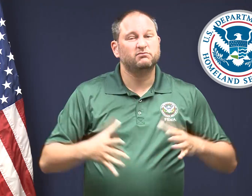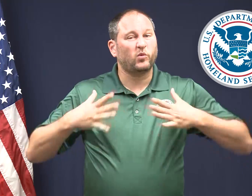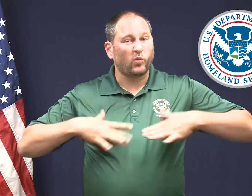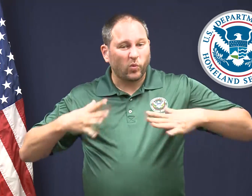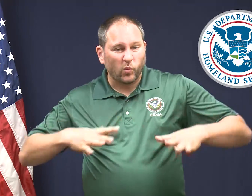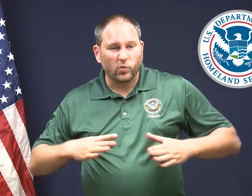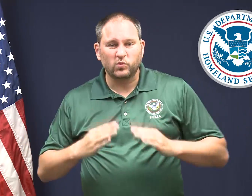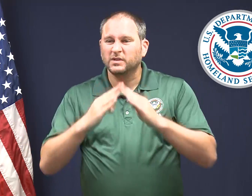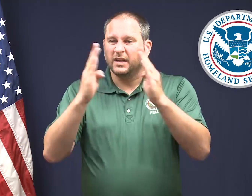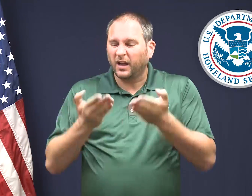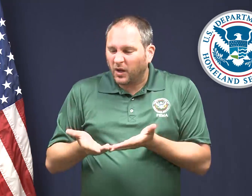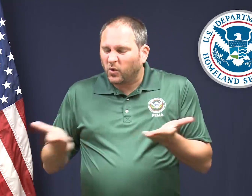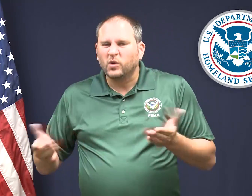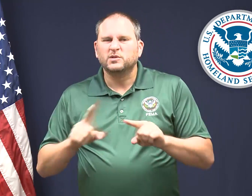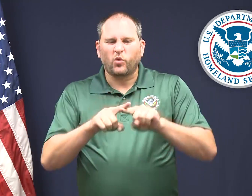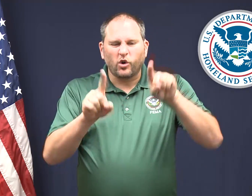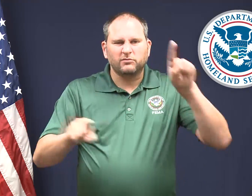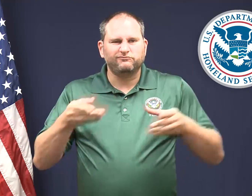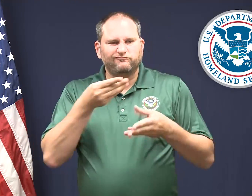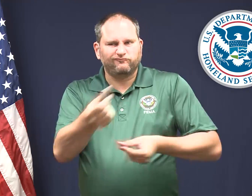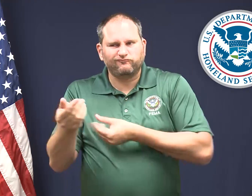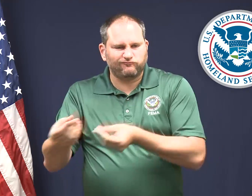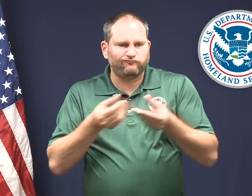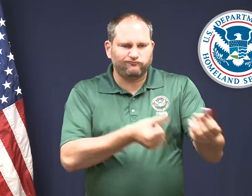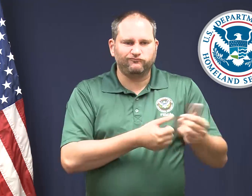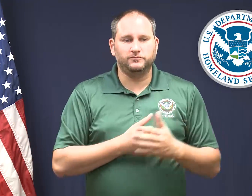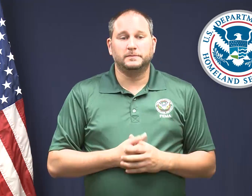clothing, household items and other expenses.